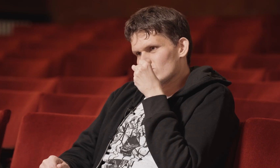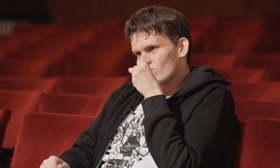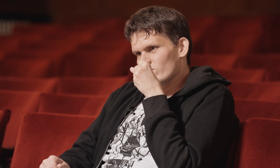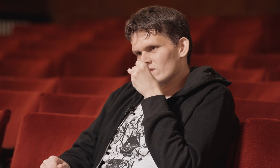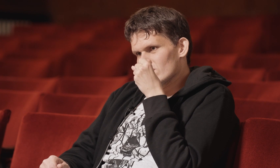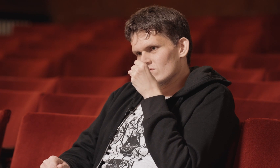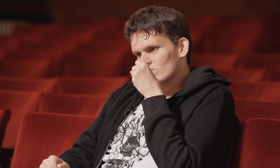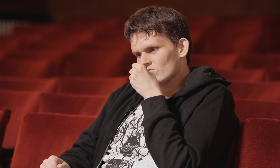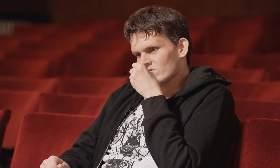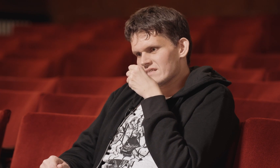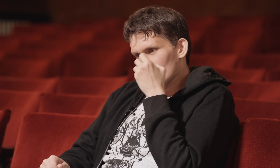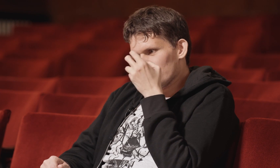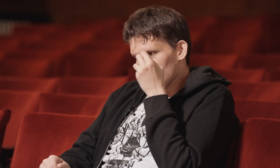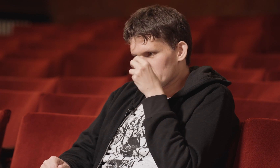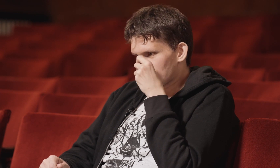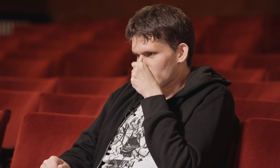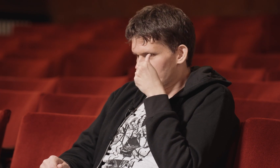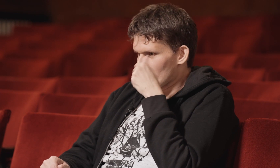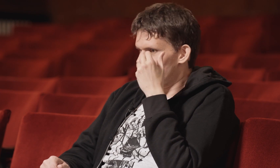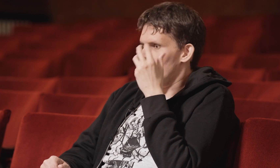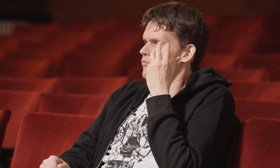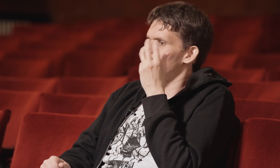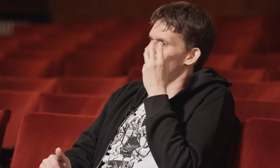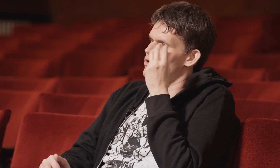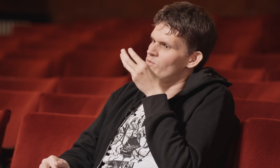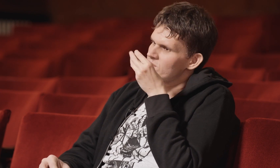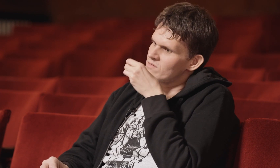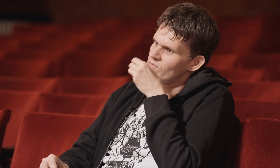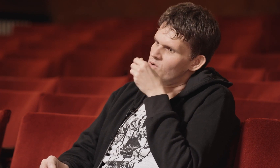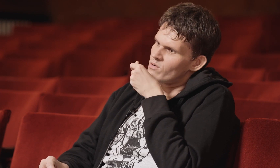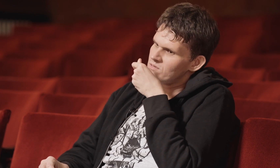Too self forward,